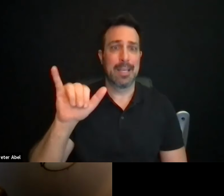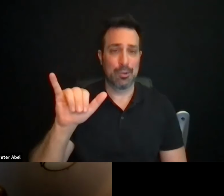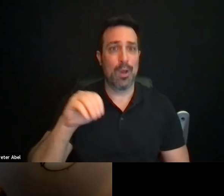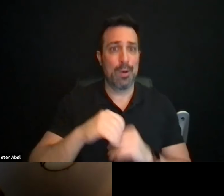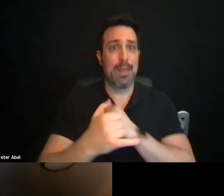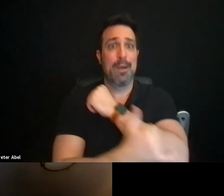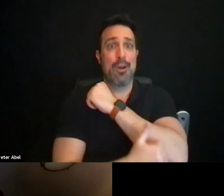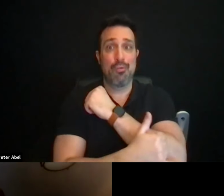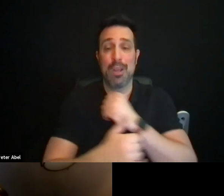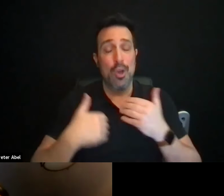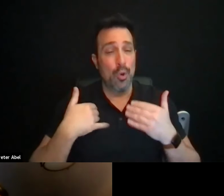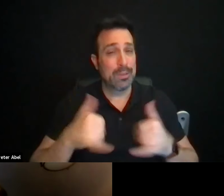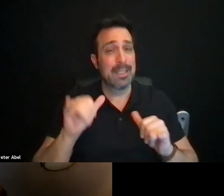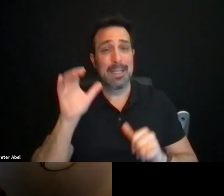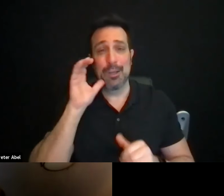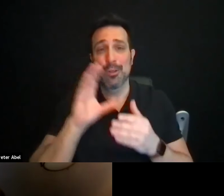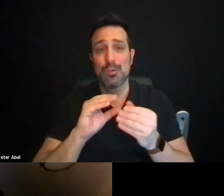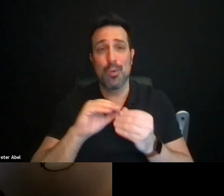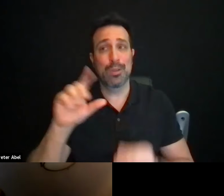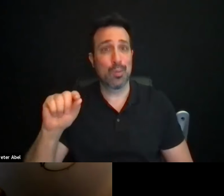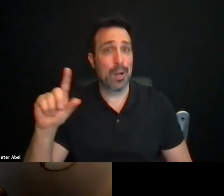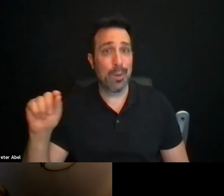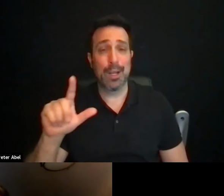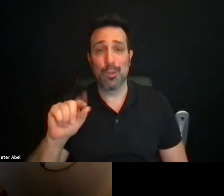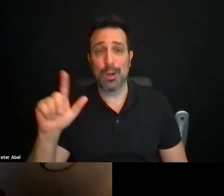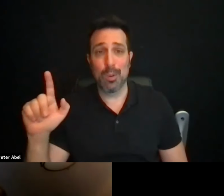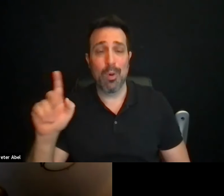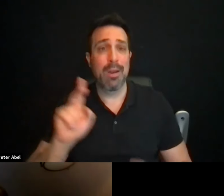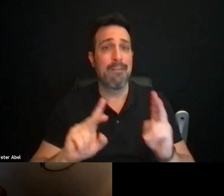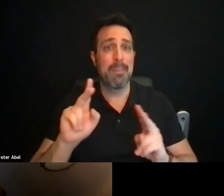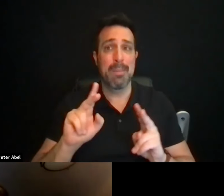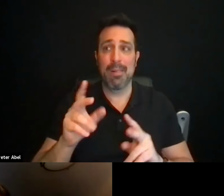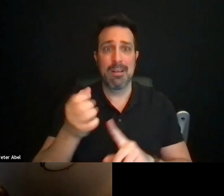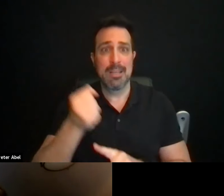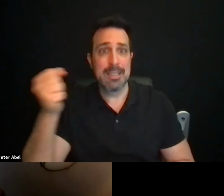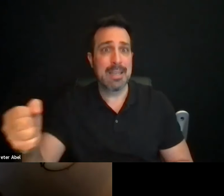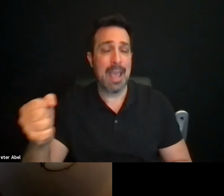acknowledge while Oregon's history with this is strong and we have one of the longest standing sanctuaries in the country,